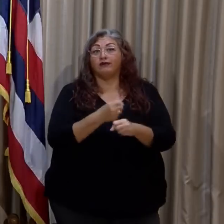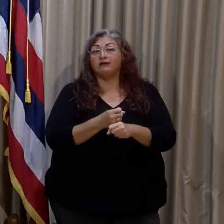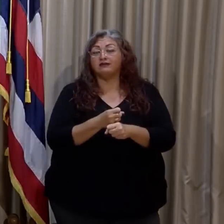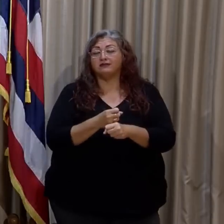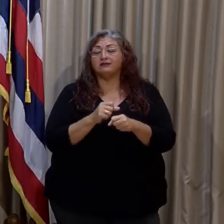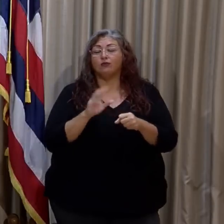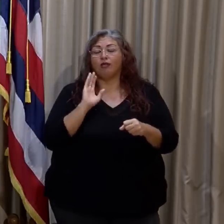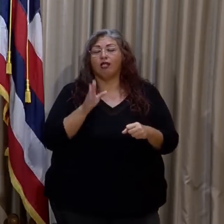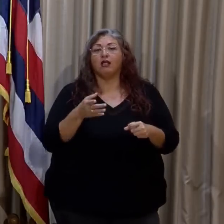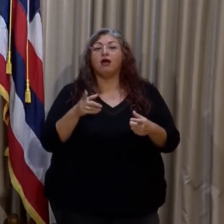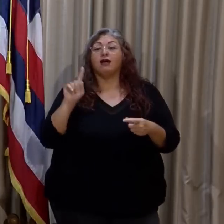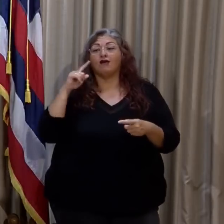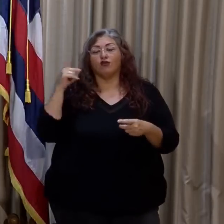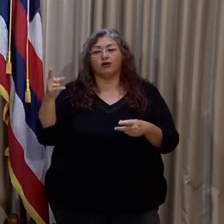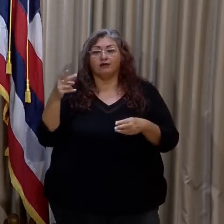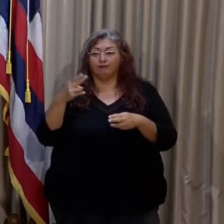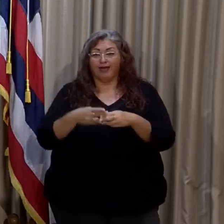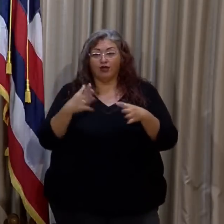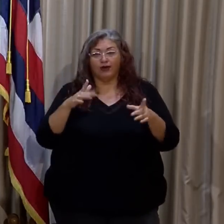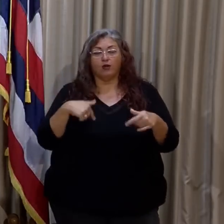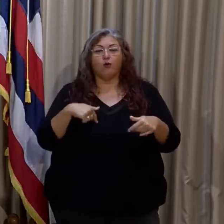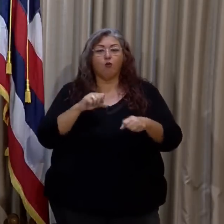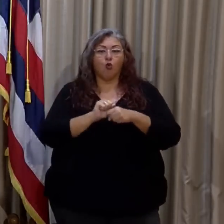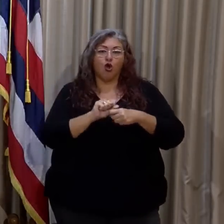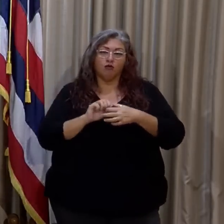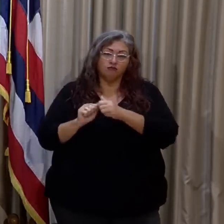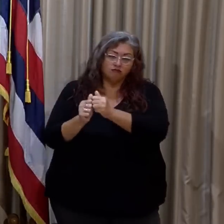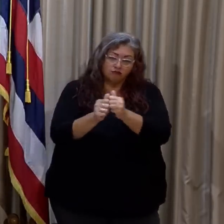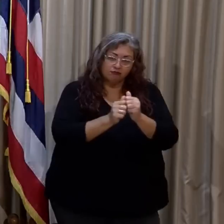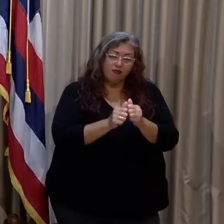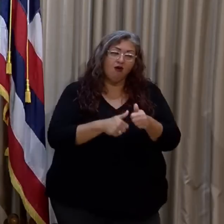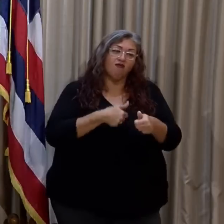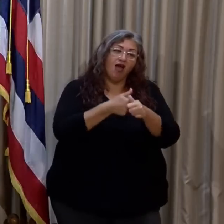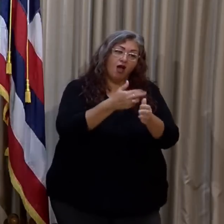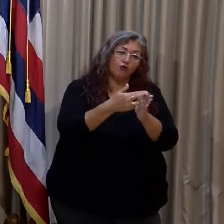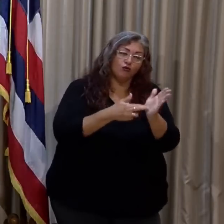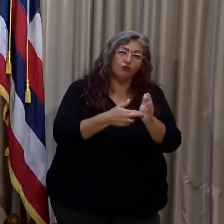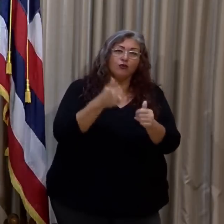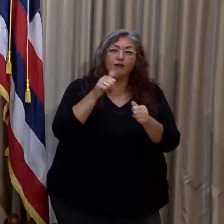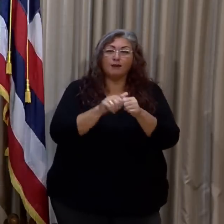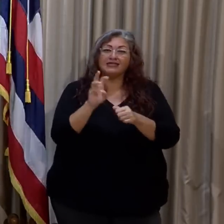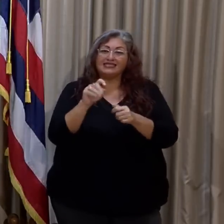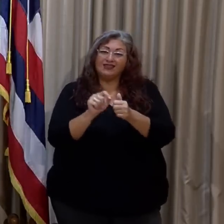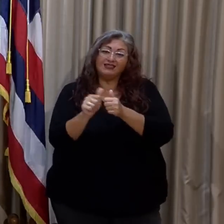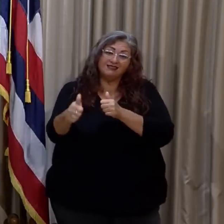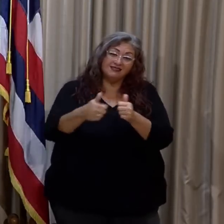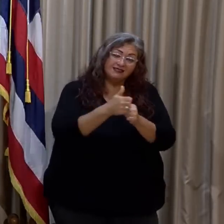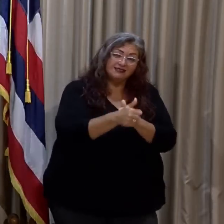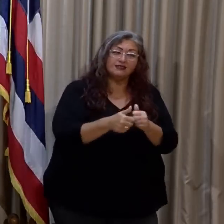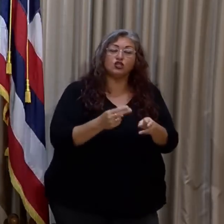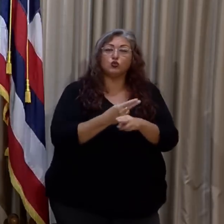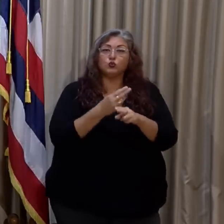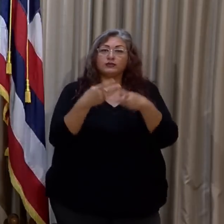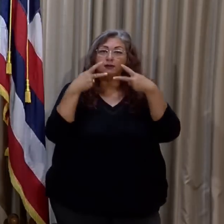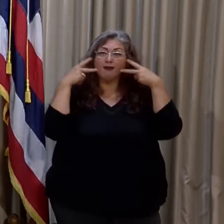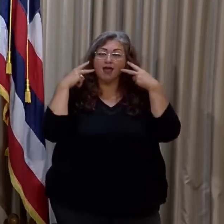ARE GOING TO HAVE IN PERPETUITY. AS THE GOVERNOR MENTIONED, WE ALL NEED TO WORK TOGETHER AND